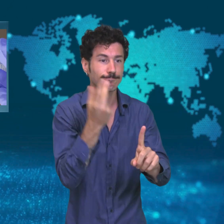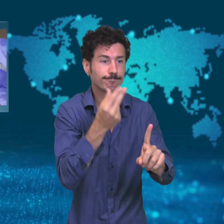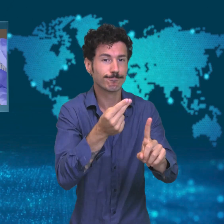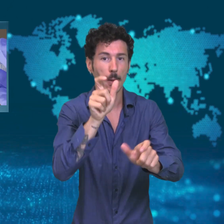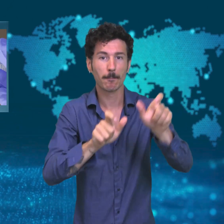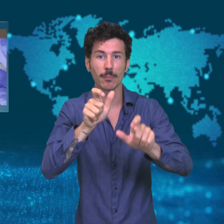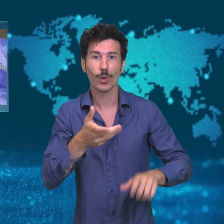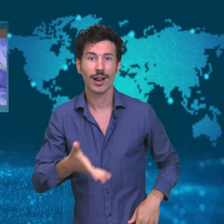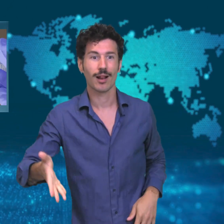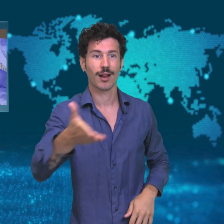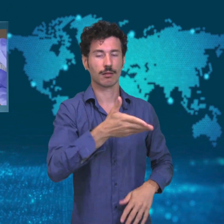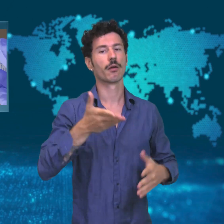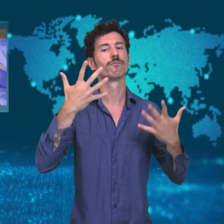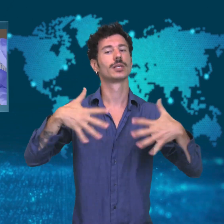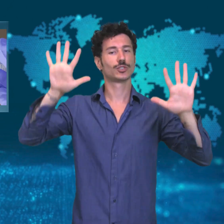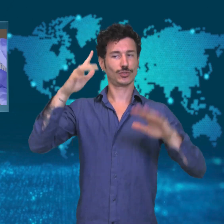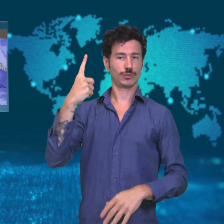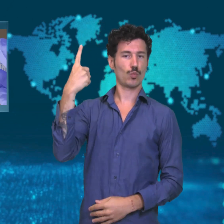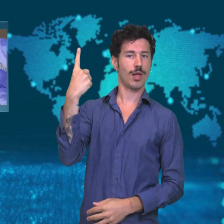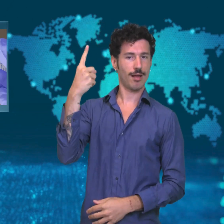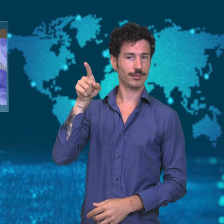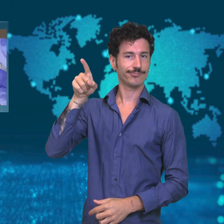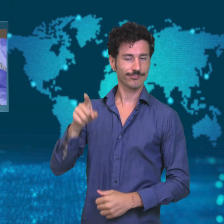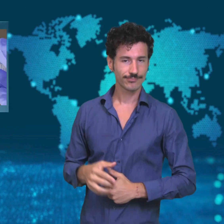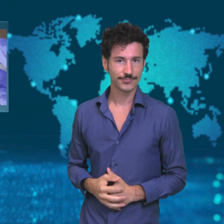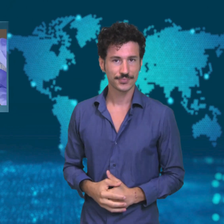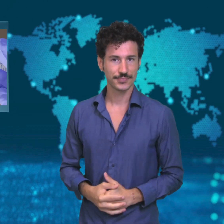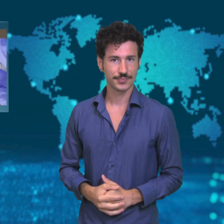complete the human trial stage.